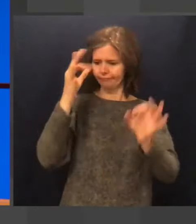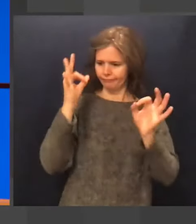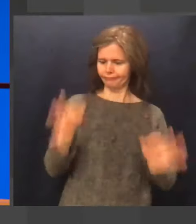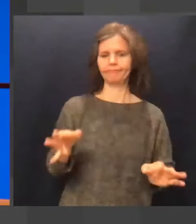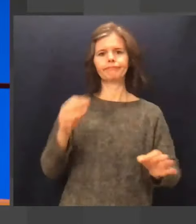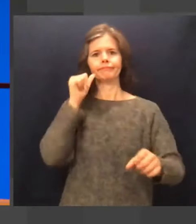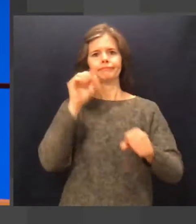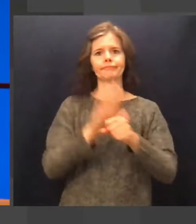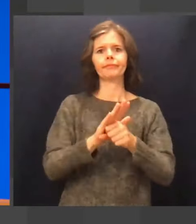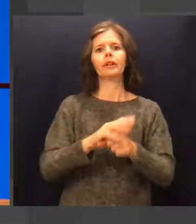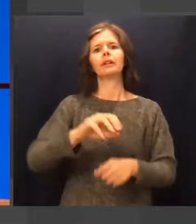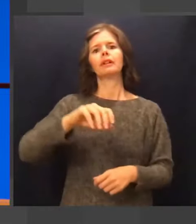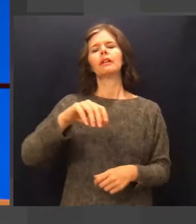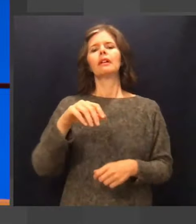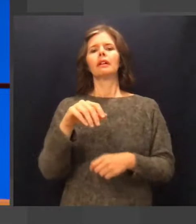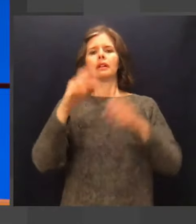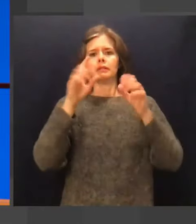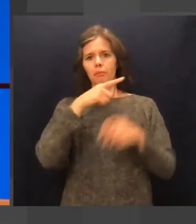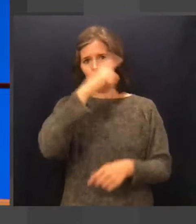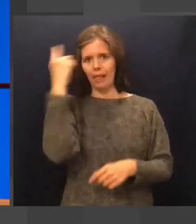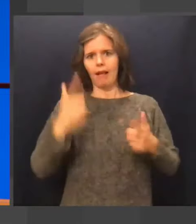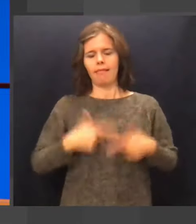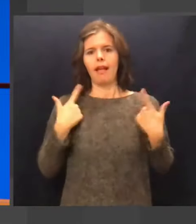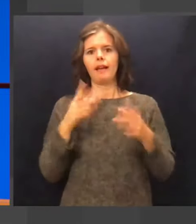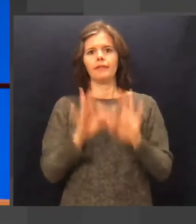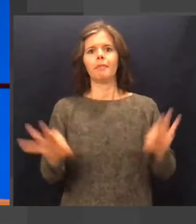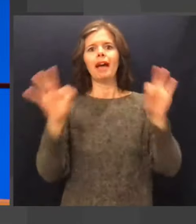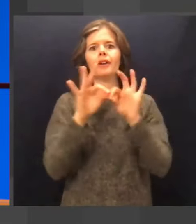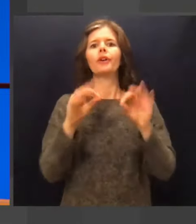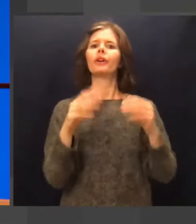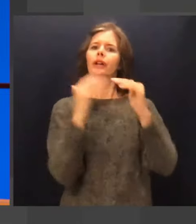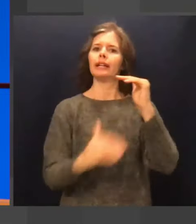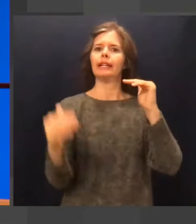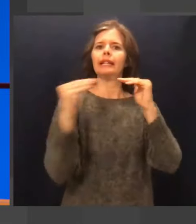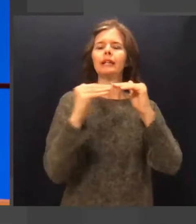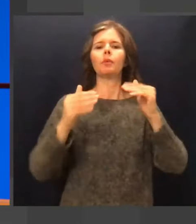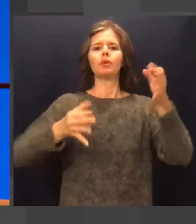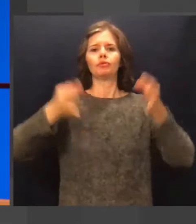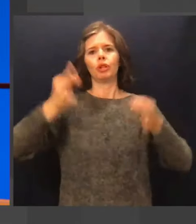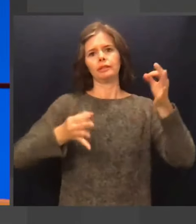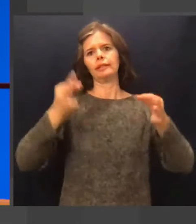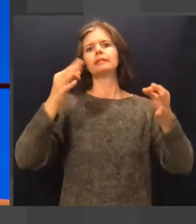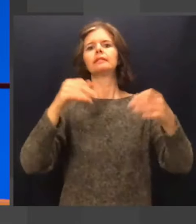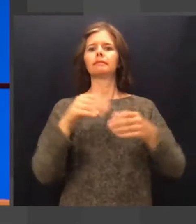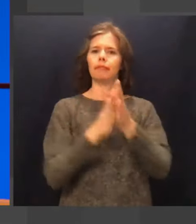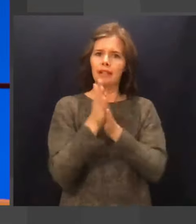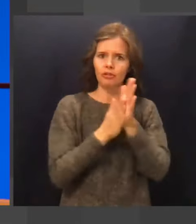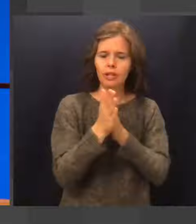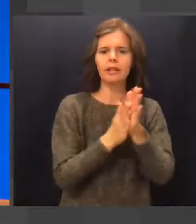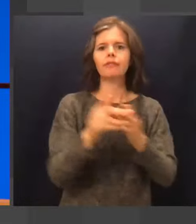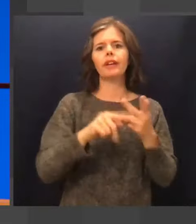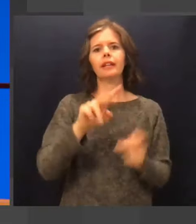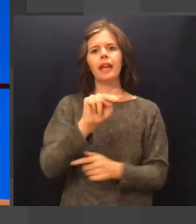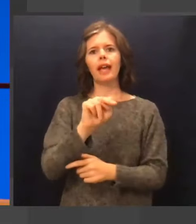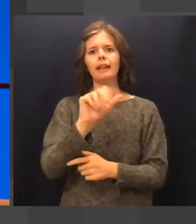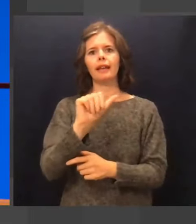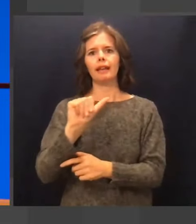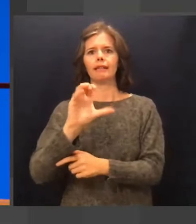JUNETEENTH WITH CONTRIBUTIONS TO THE BLACK LIVES MATTER AND THE